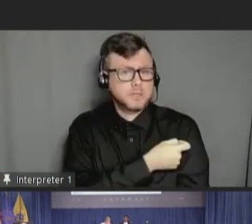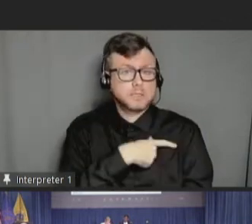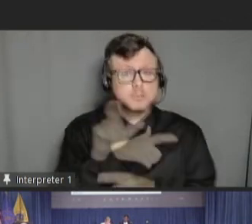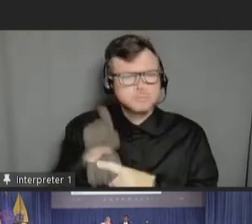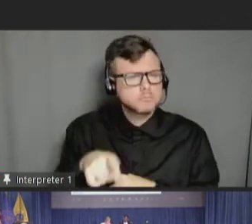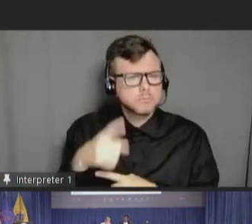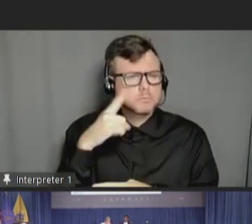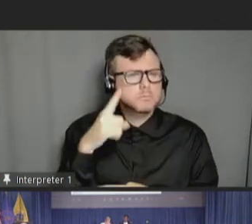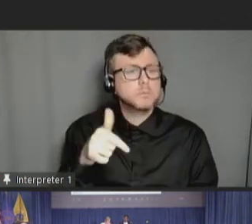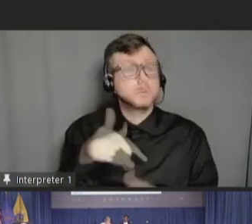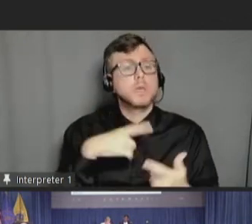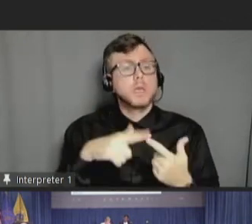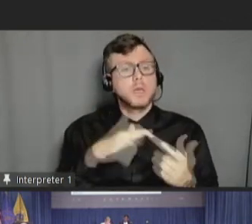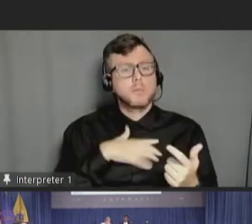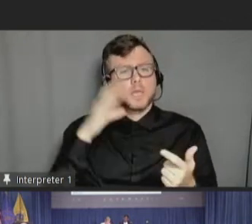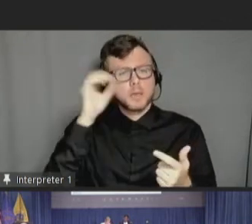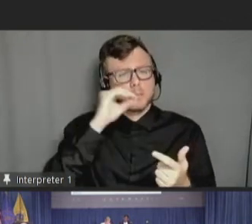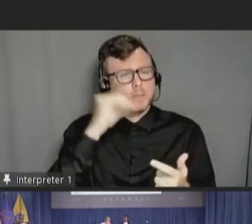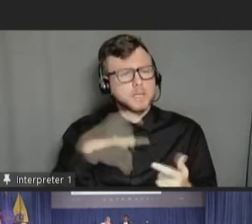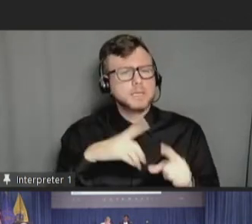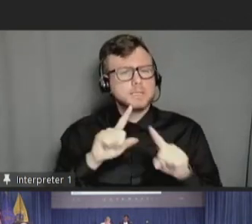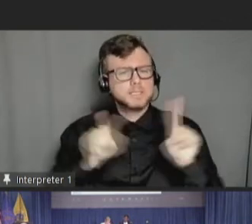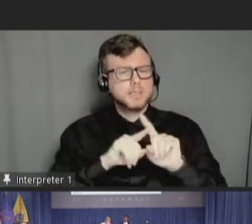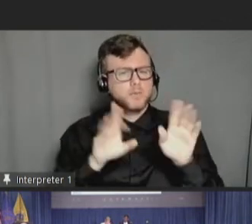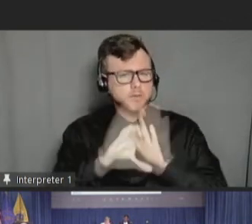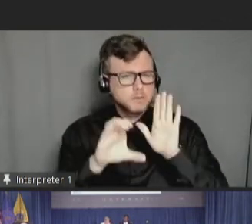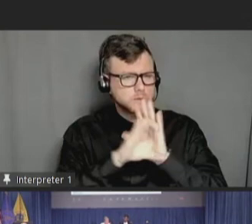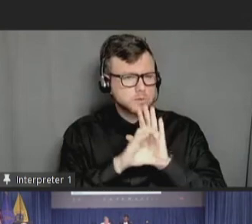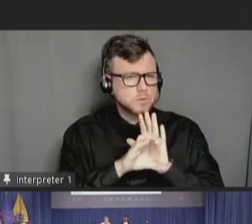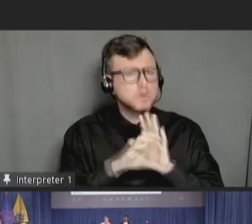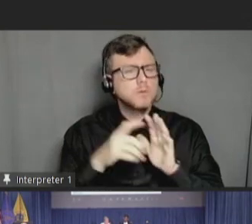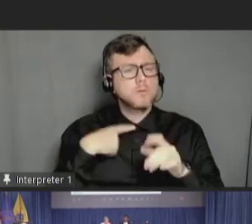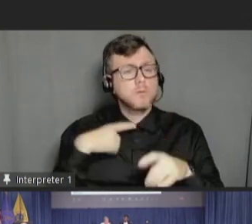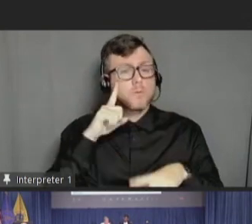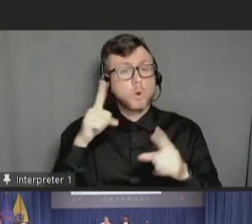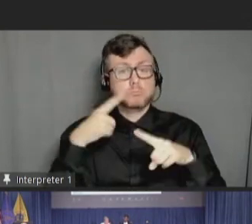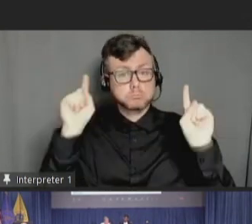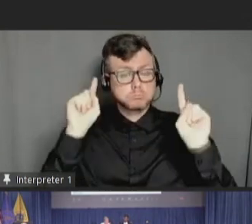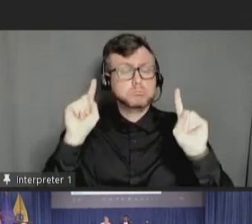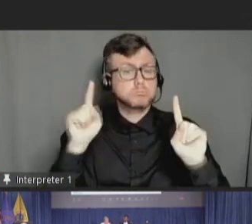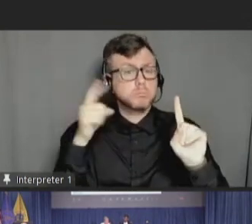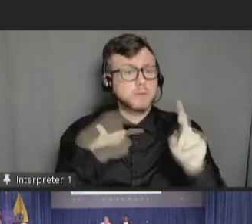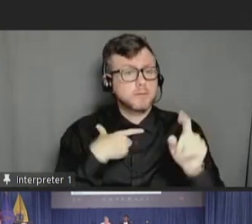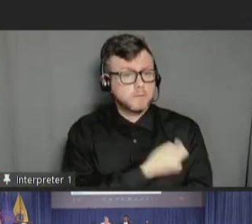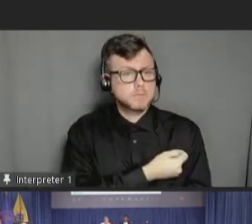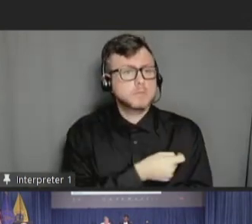are possible features of an effective vaccine? Current and future directions to give us a